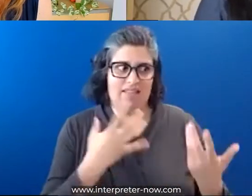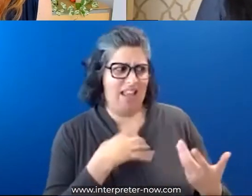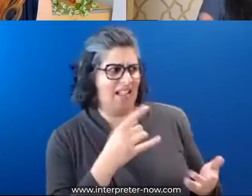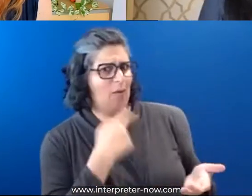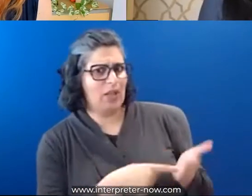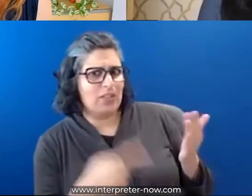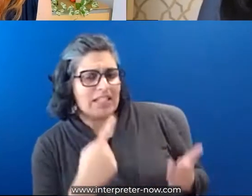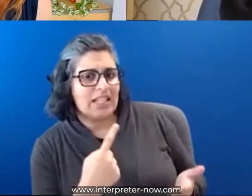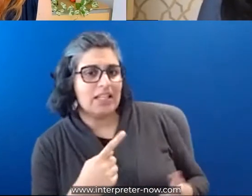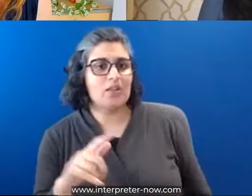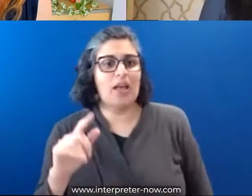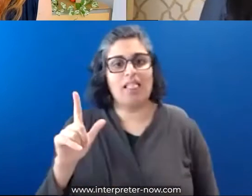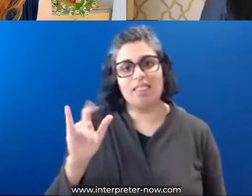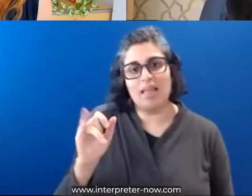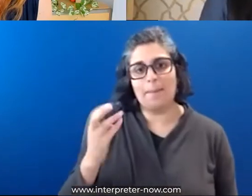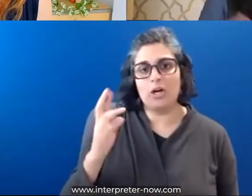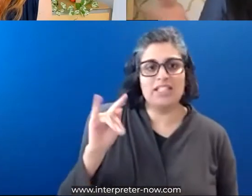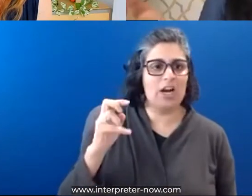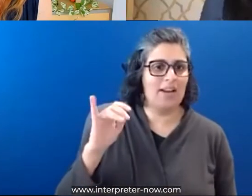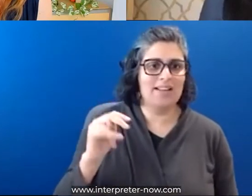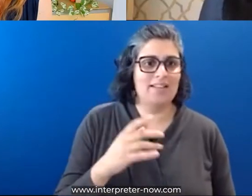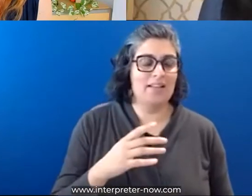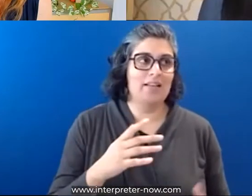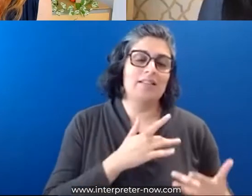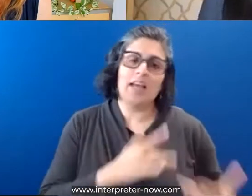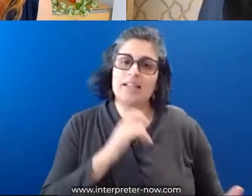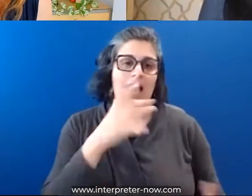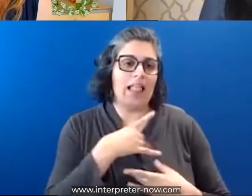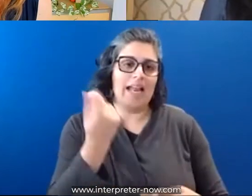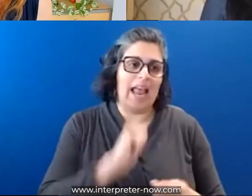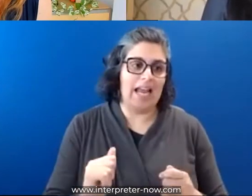You had libertarians, who by and large do not like any kind of overreach from the government